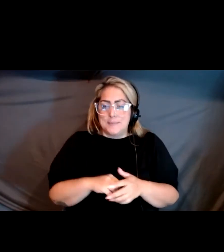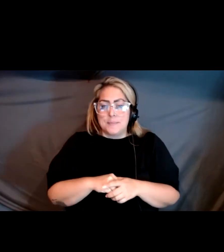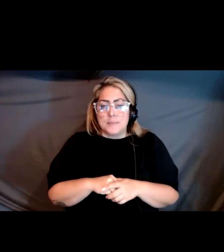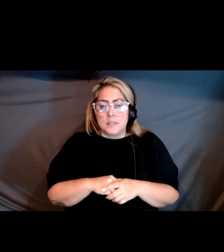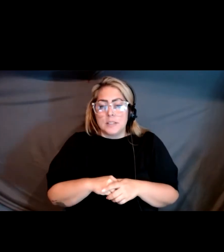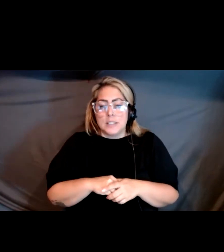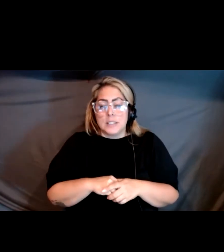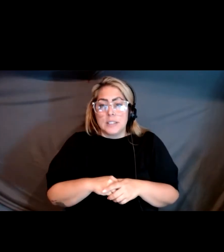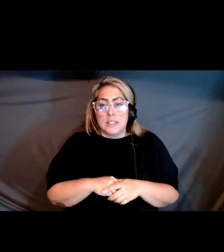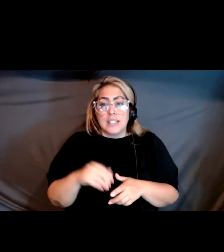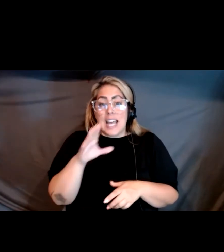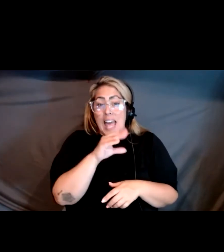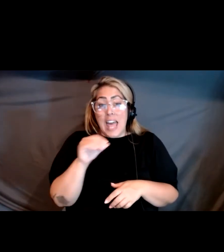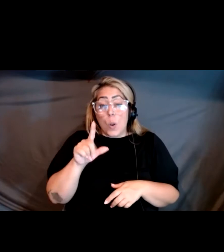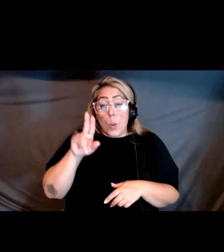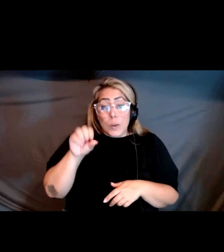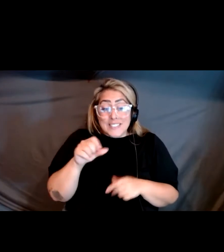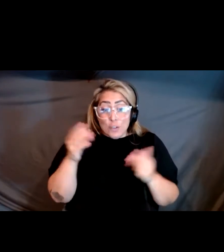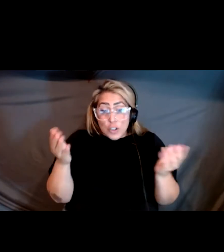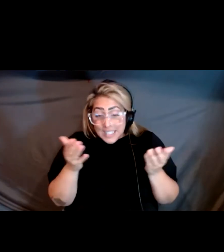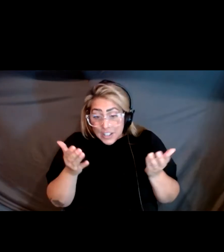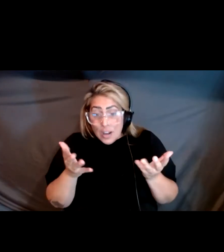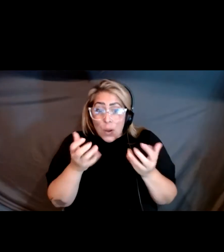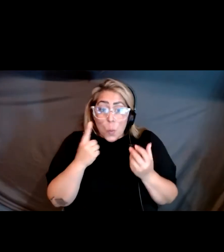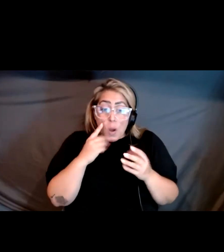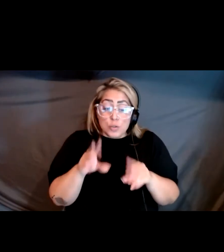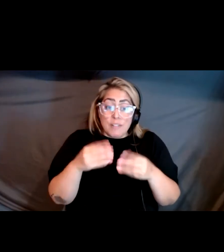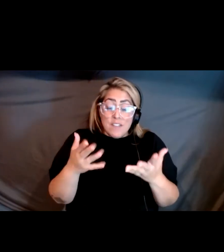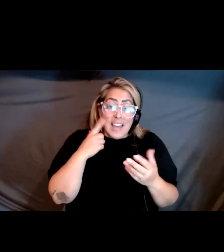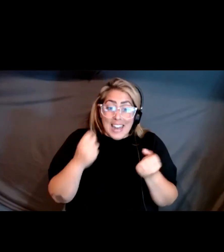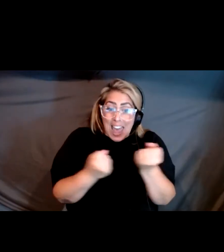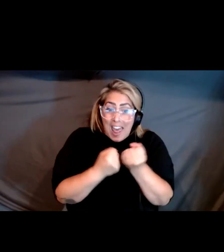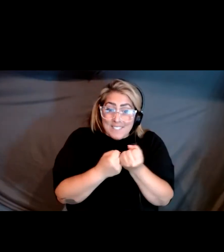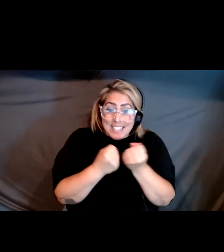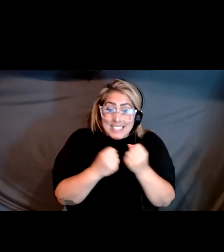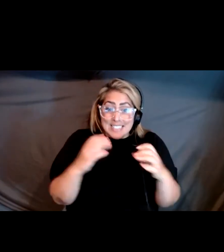and want to give an advocacy debrief we welcome you.